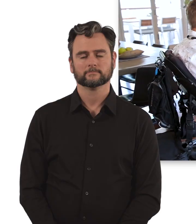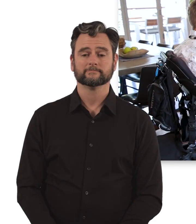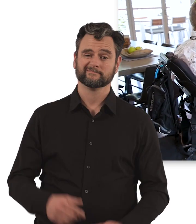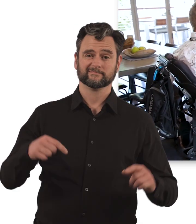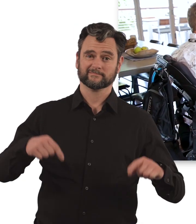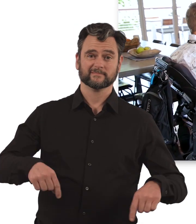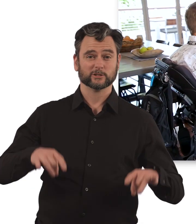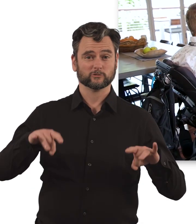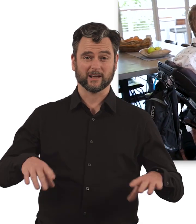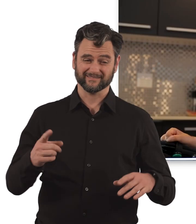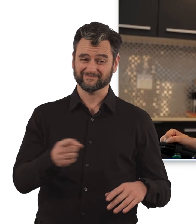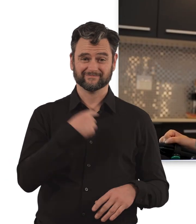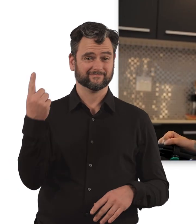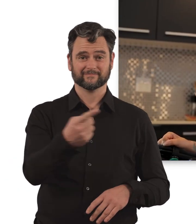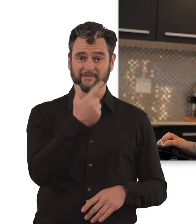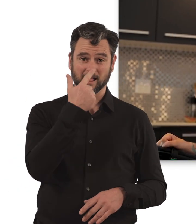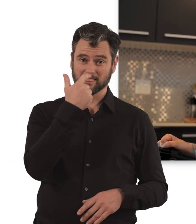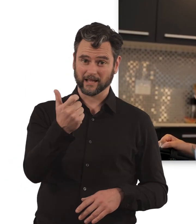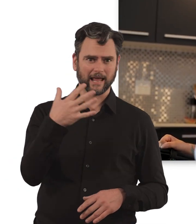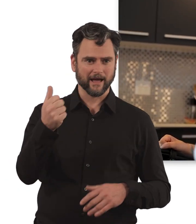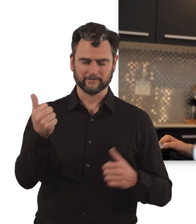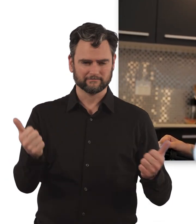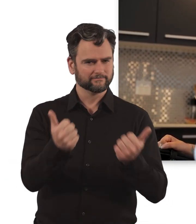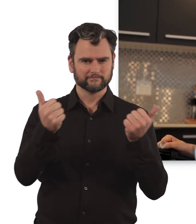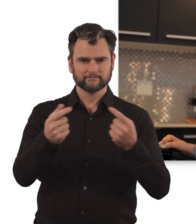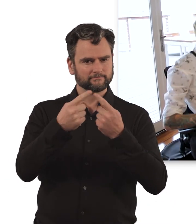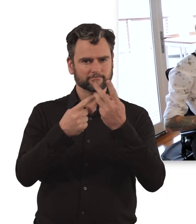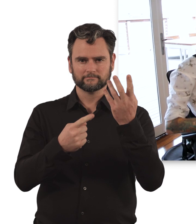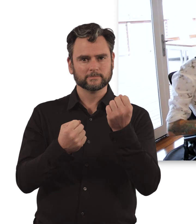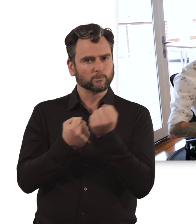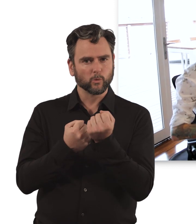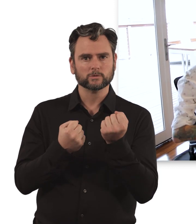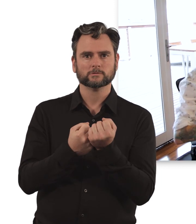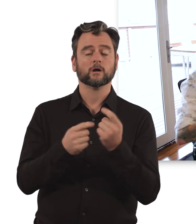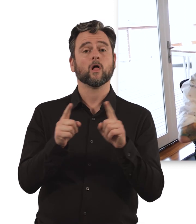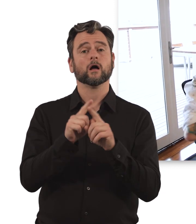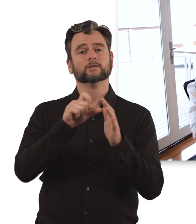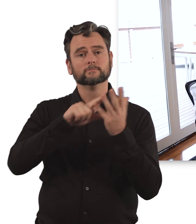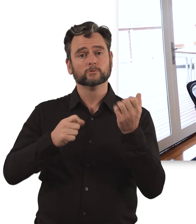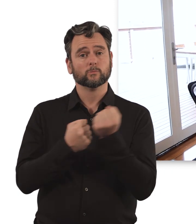We're pretty lucky here in Australia with all of the supports that we've got, like disability support workers,